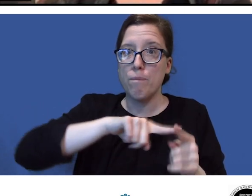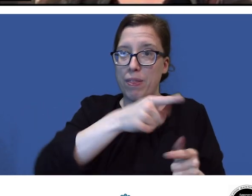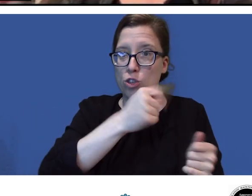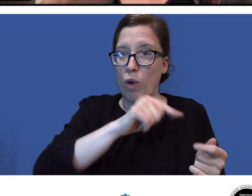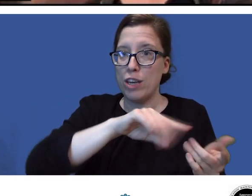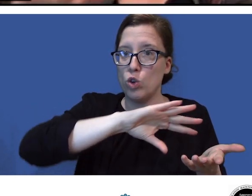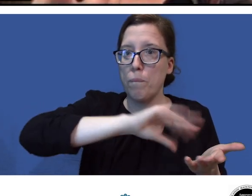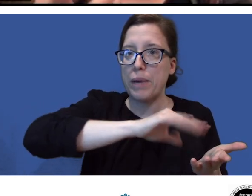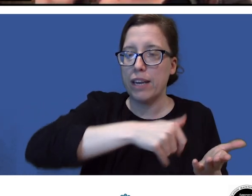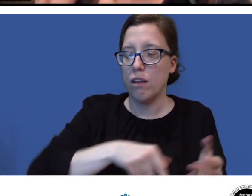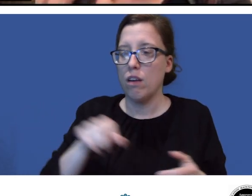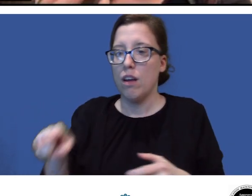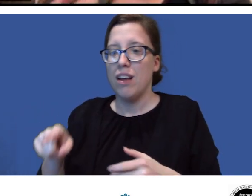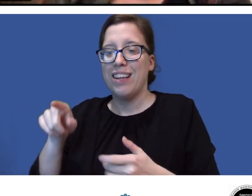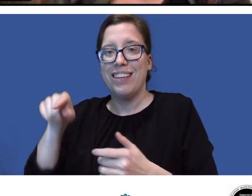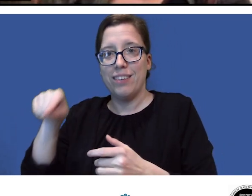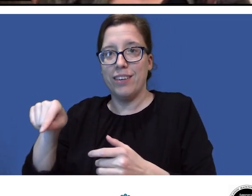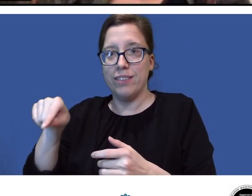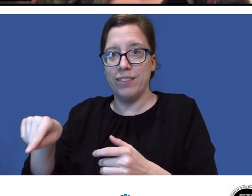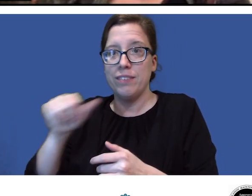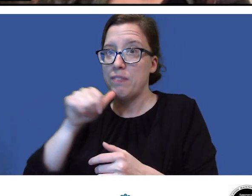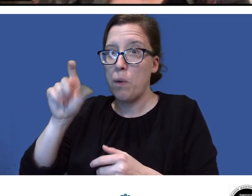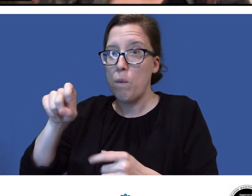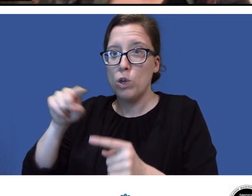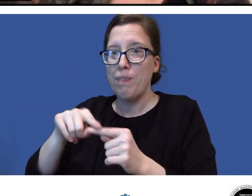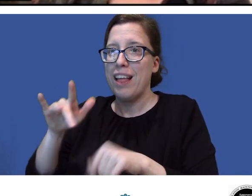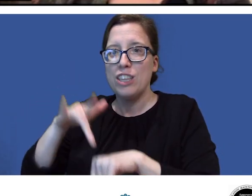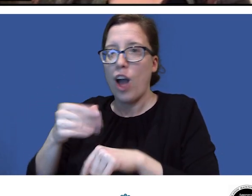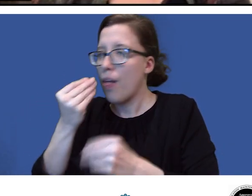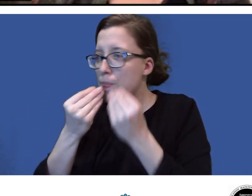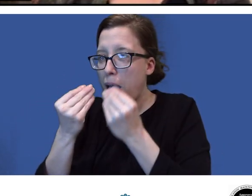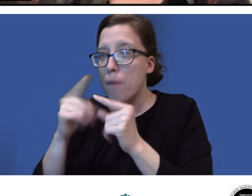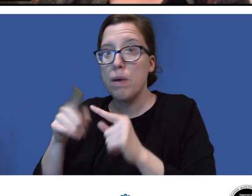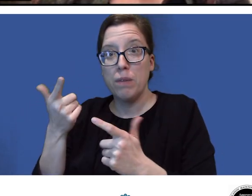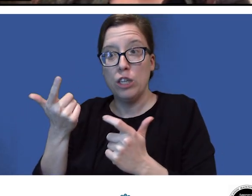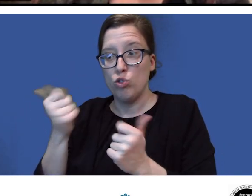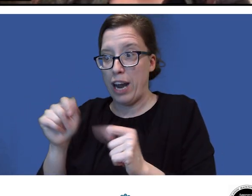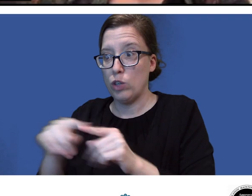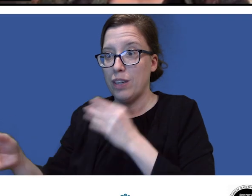And they may be getting great info from those interactions, right? But in a meaningful way,